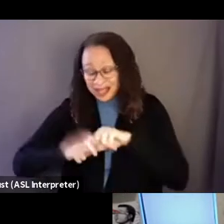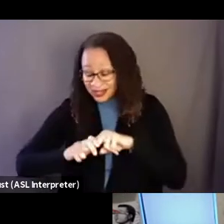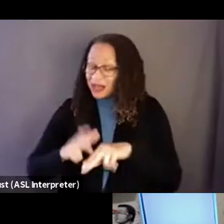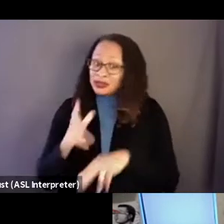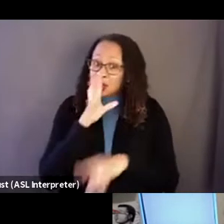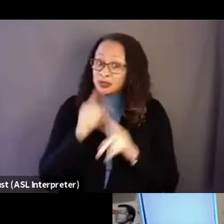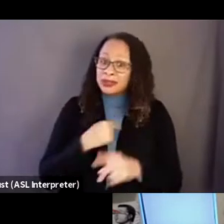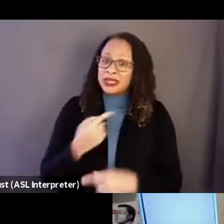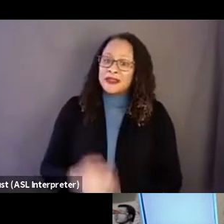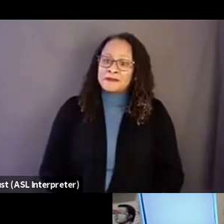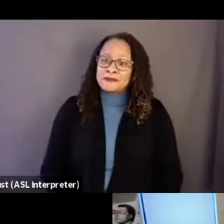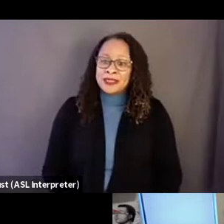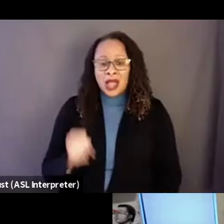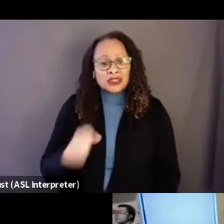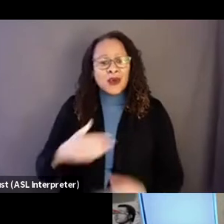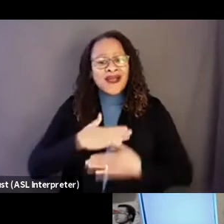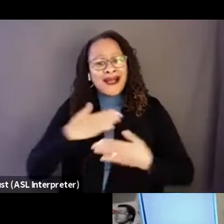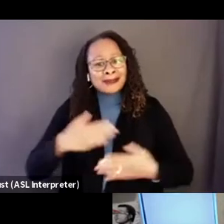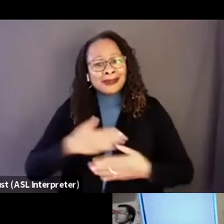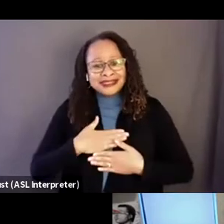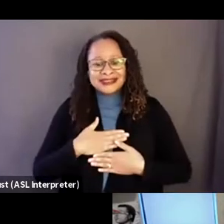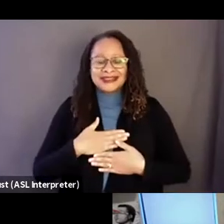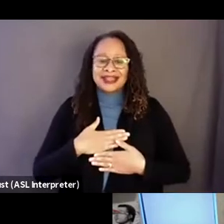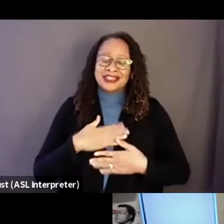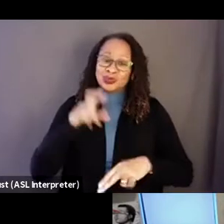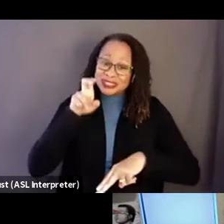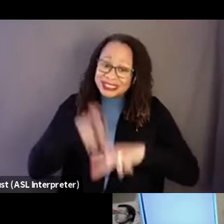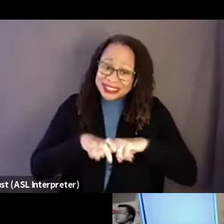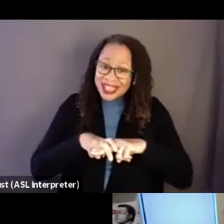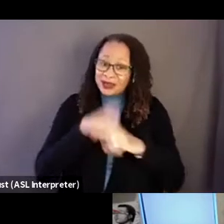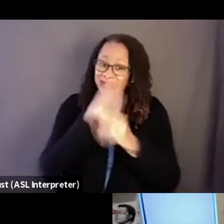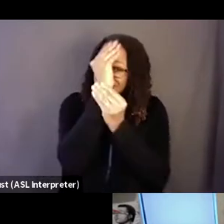it was like, I was so happy just to sit down and tell the story.